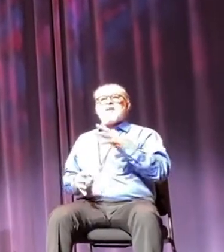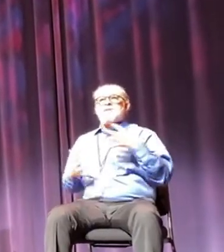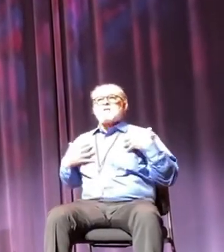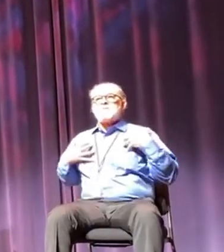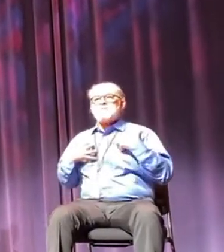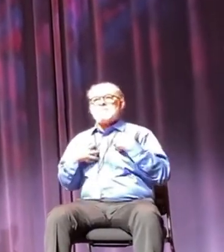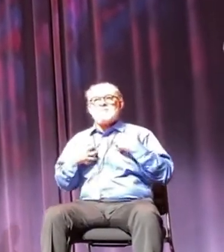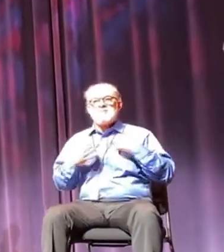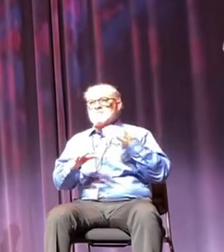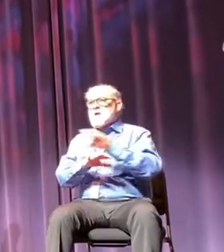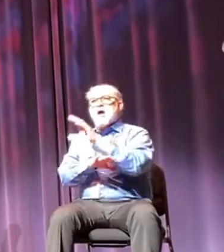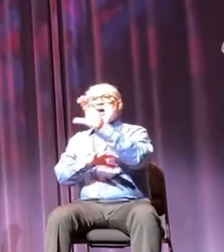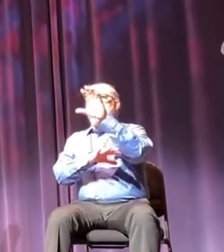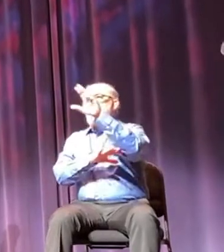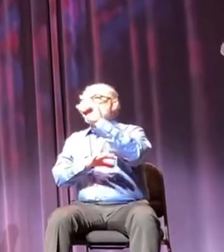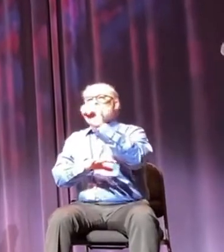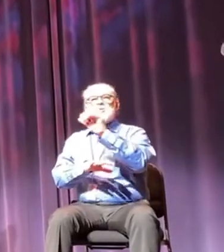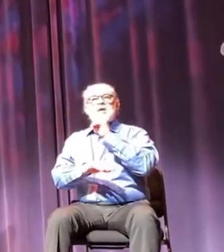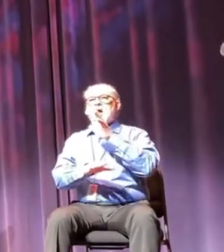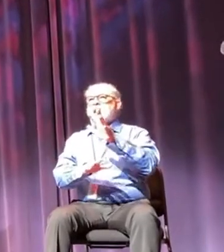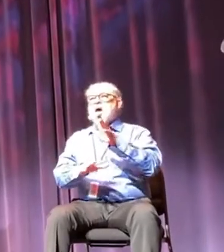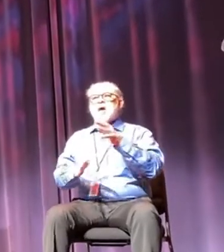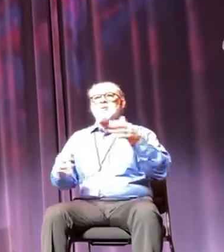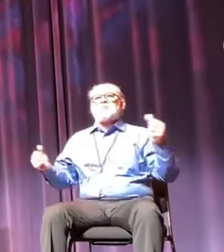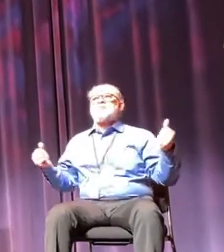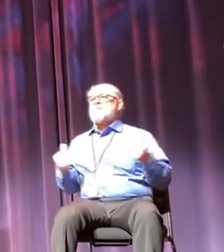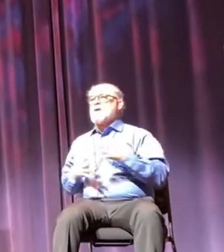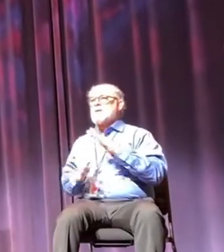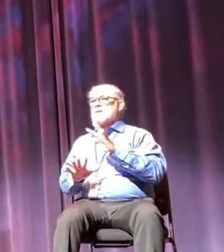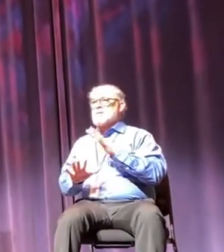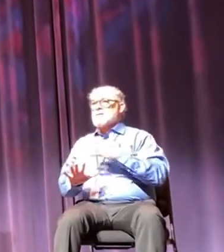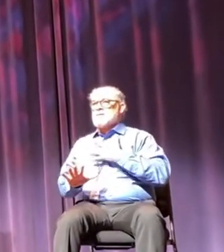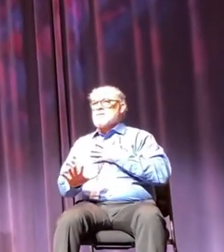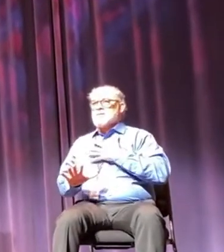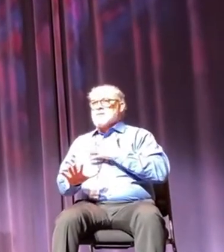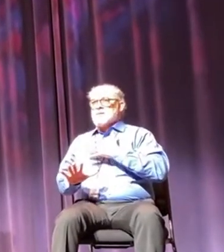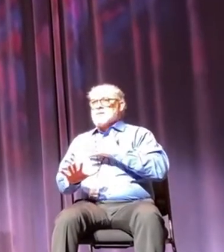Do not despair, breathe, exhale.